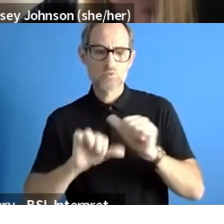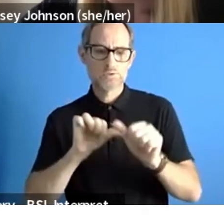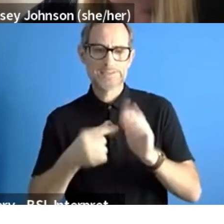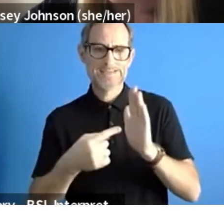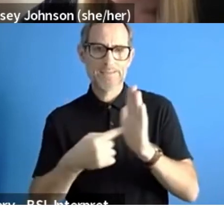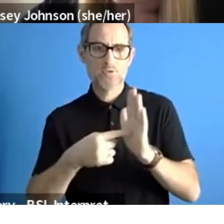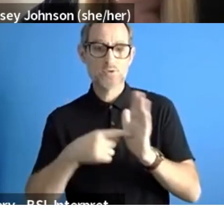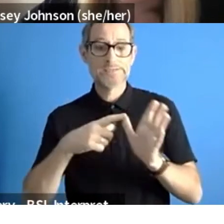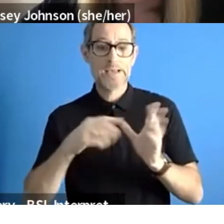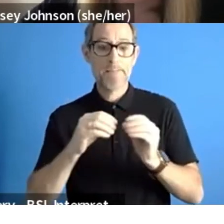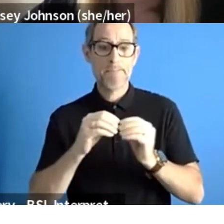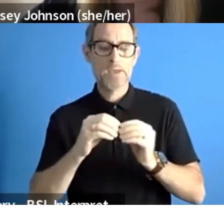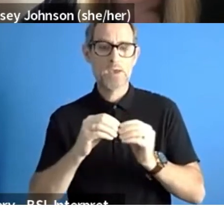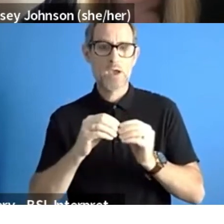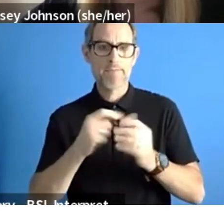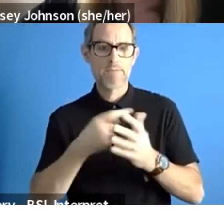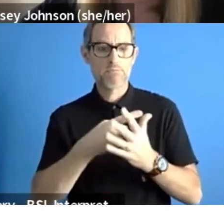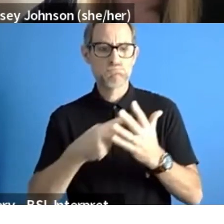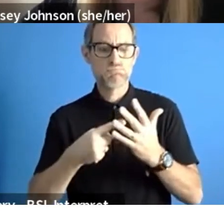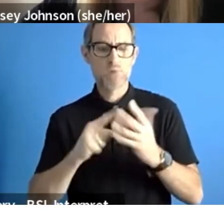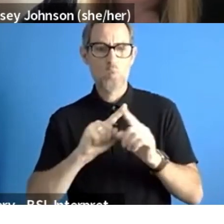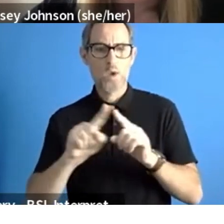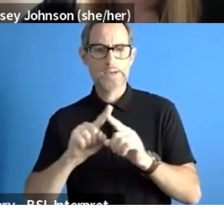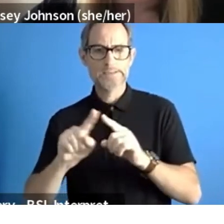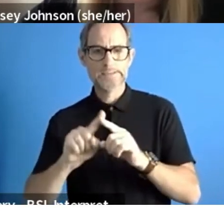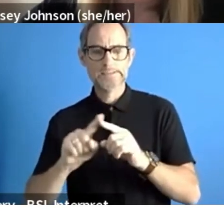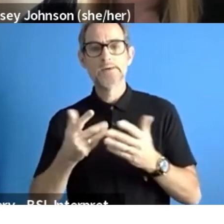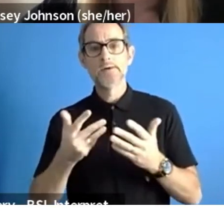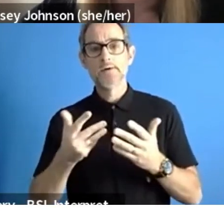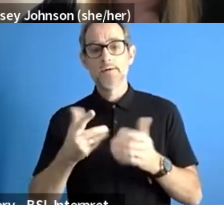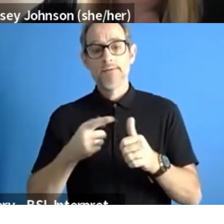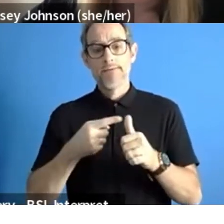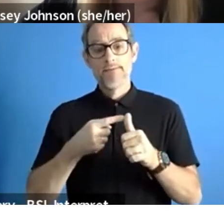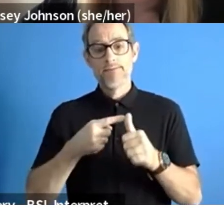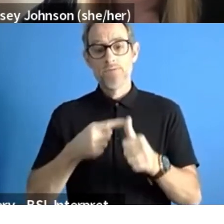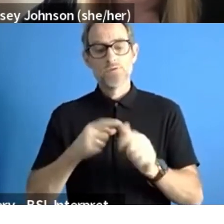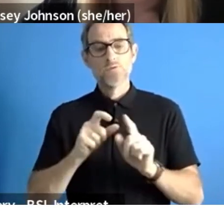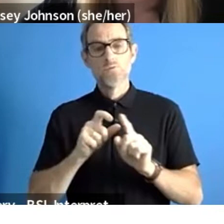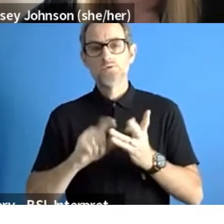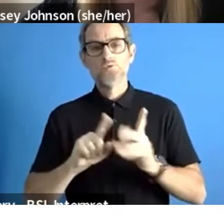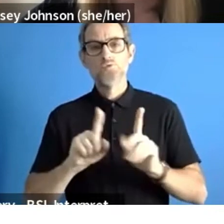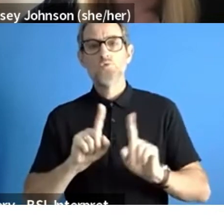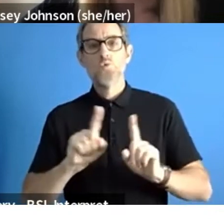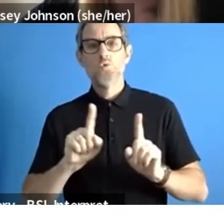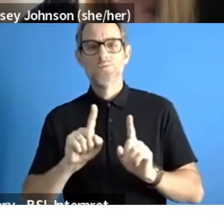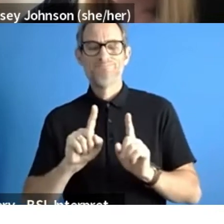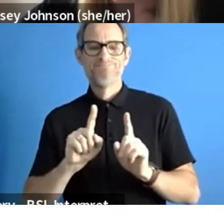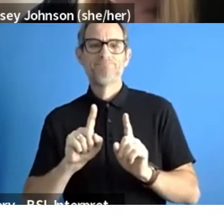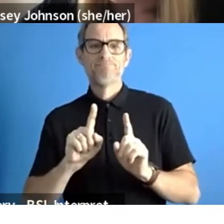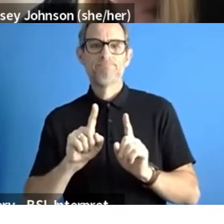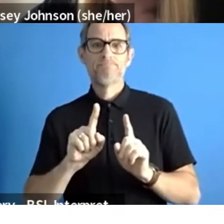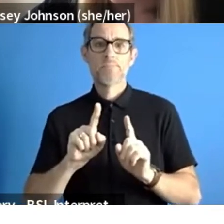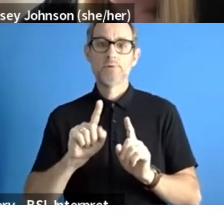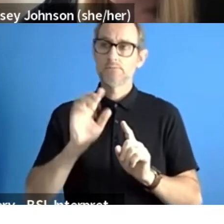Advice, the first thing we would do is add accessibility requirement intoes